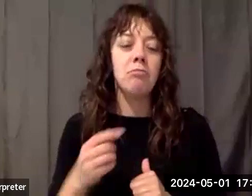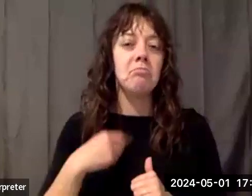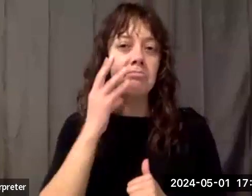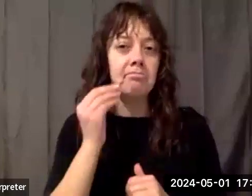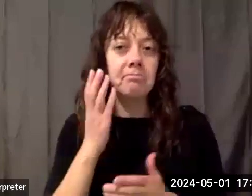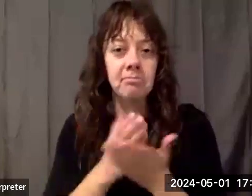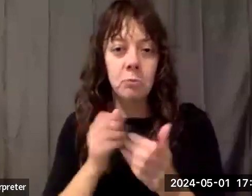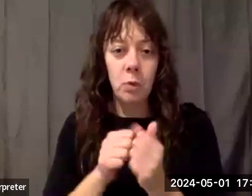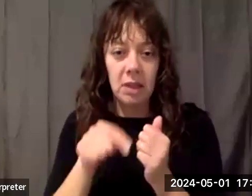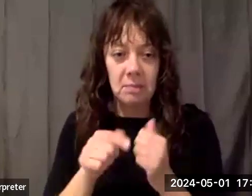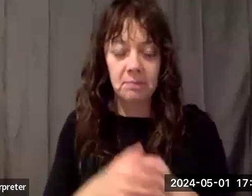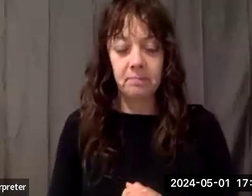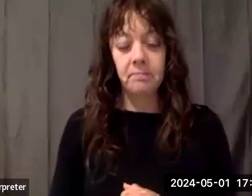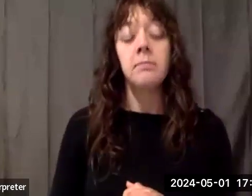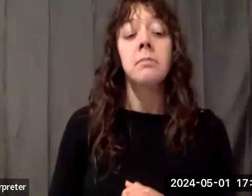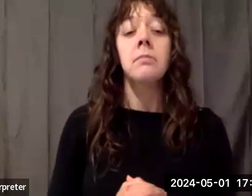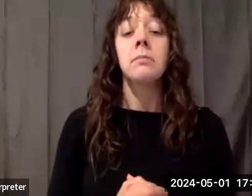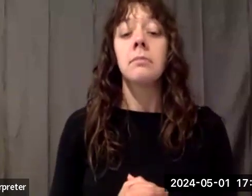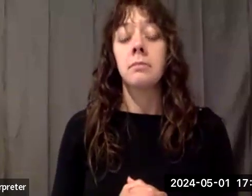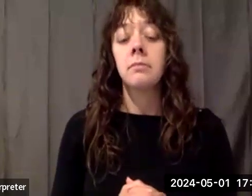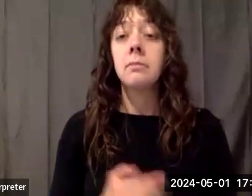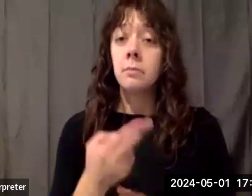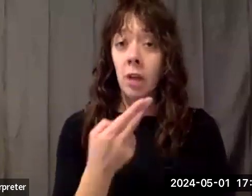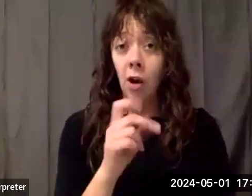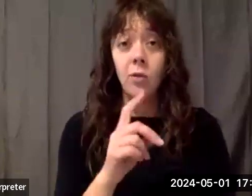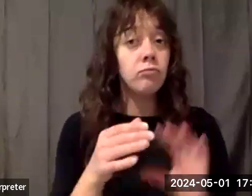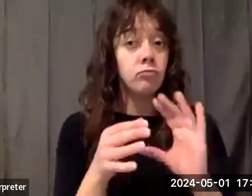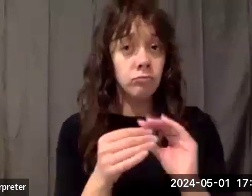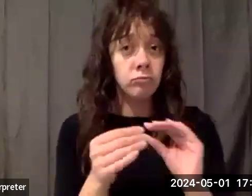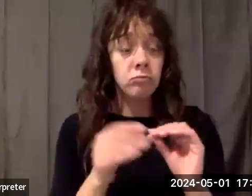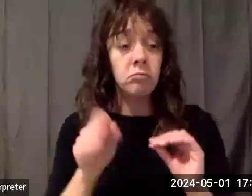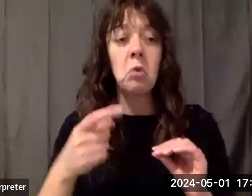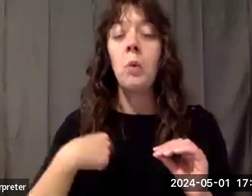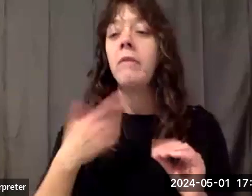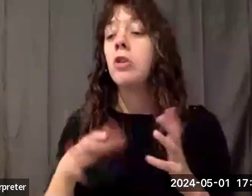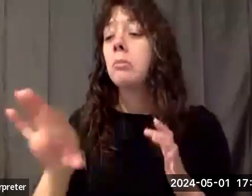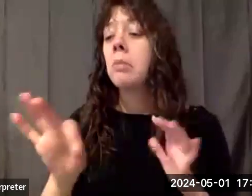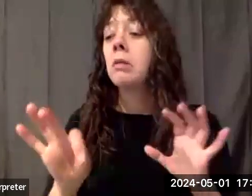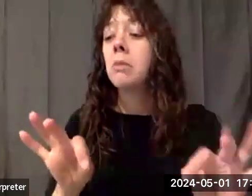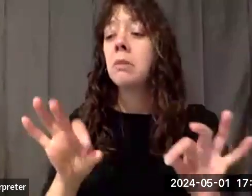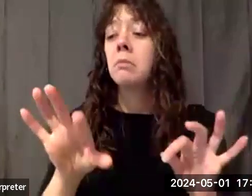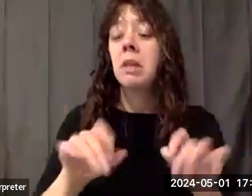And so to all those points that Harold brought up, you know, we brought a team together of individuals from the program side of what we do